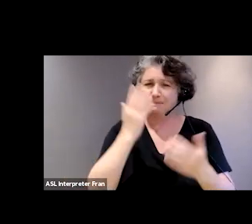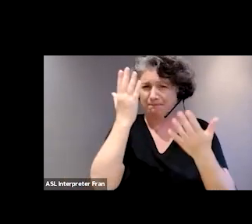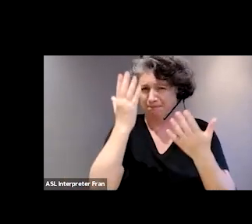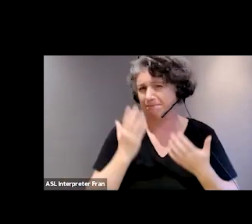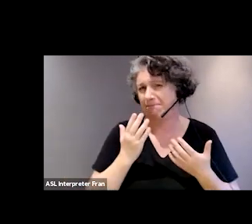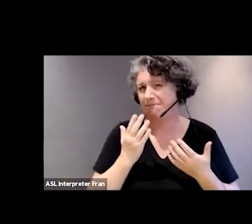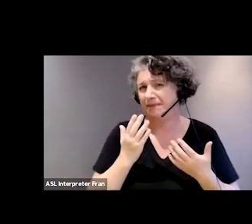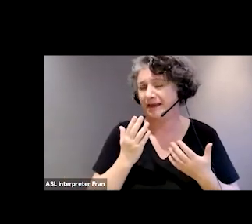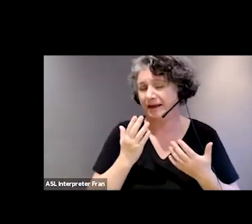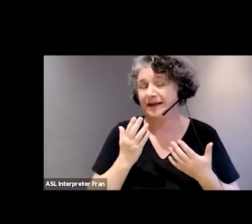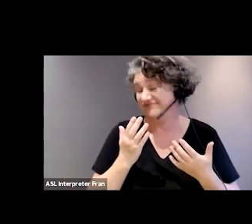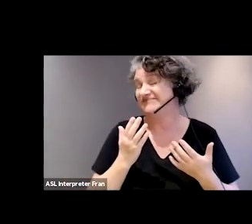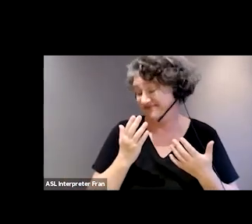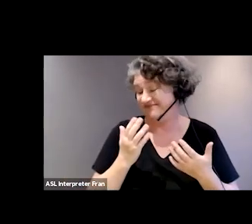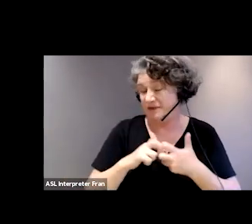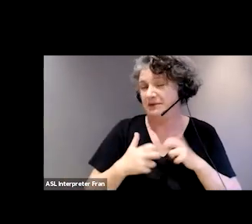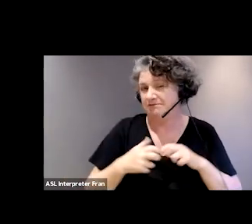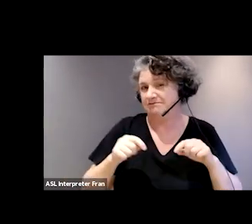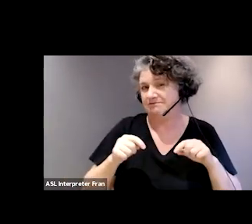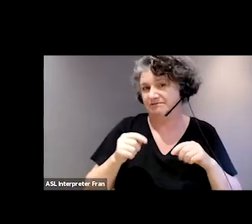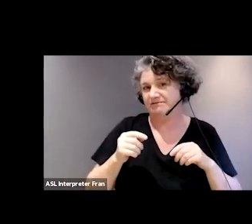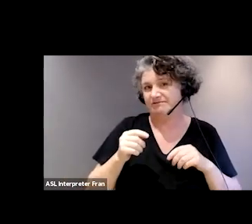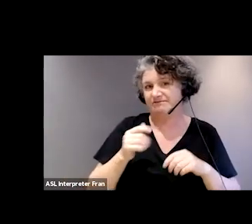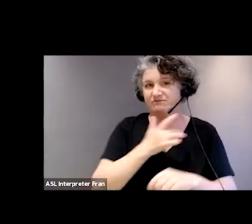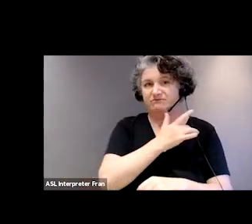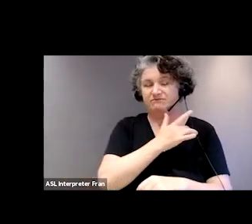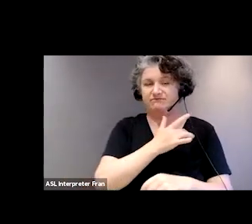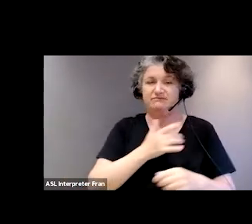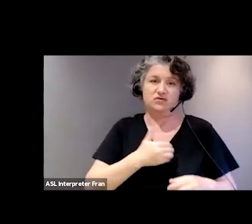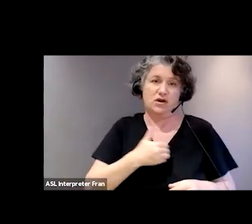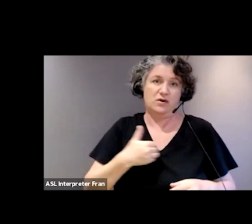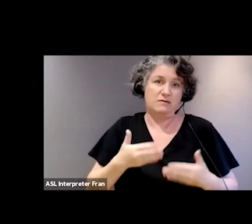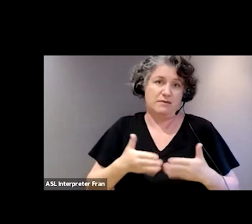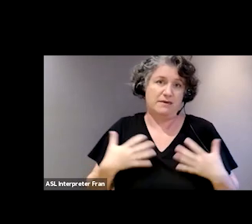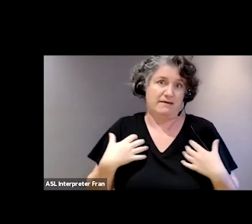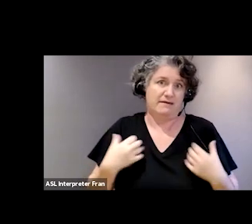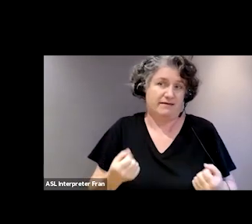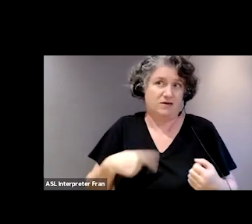clinics, we have heard through the grapevine of some pharmacies that might still administer the second dose even though it may come up as dose one because they don't